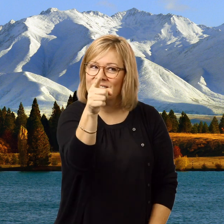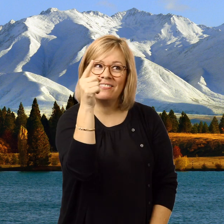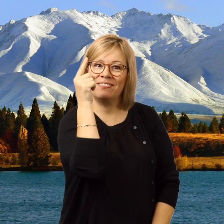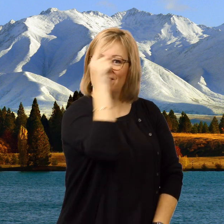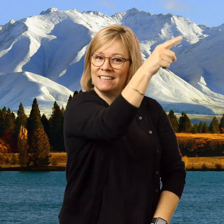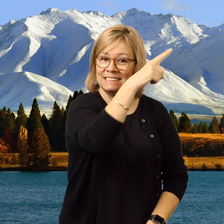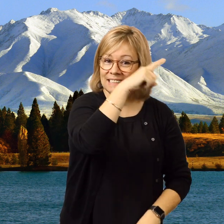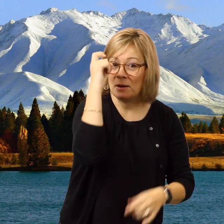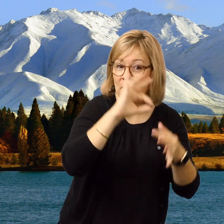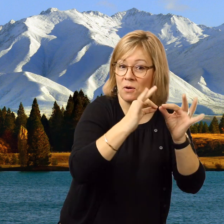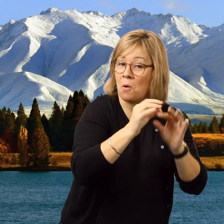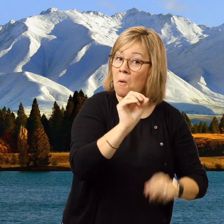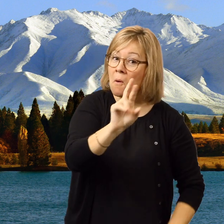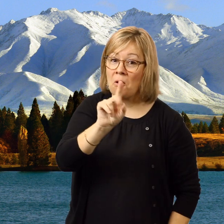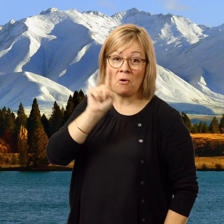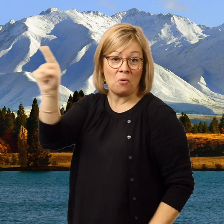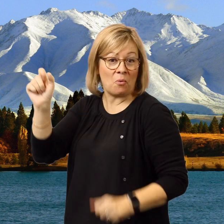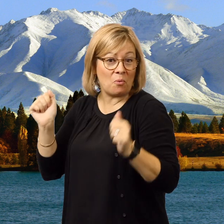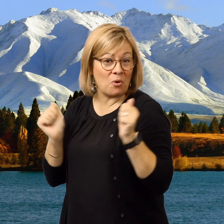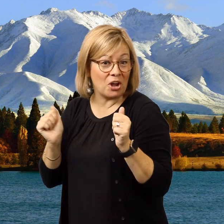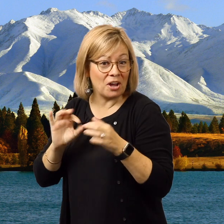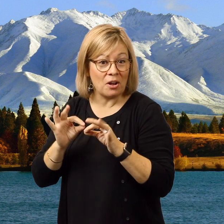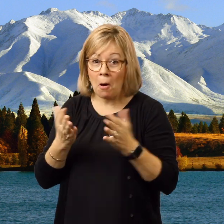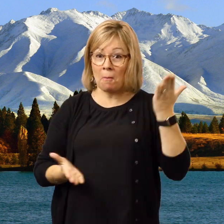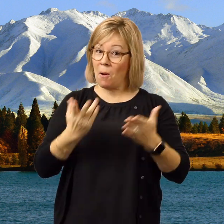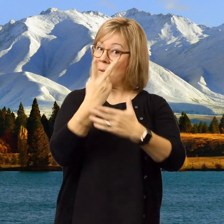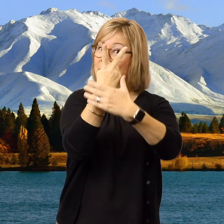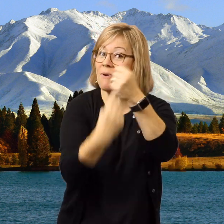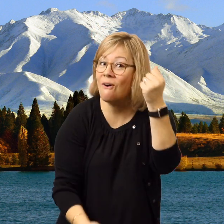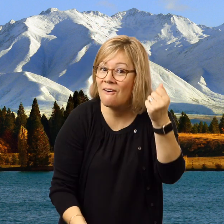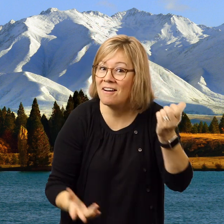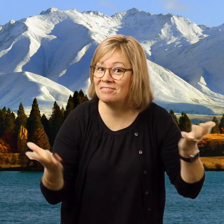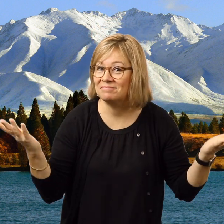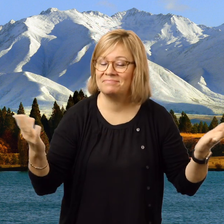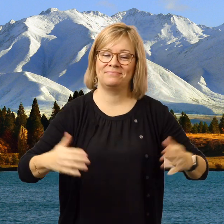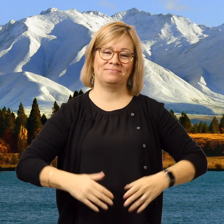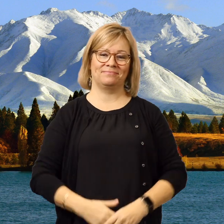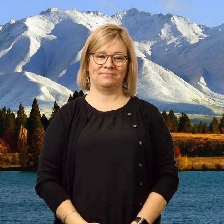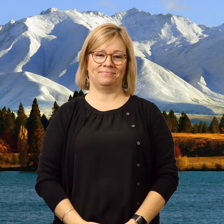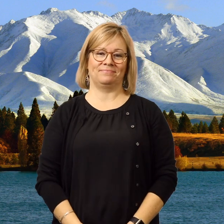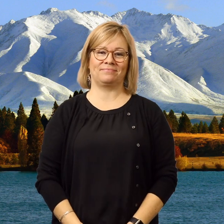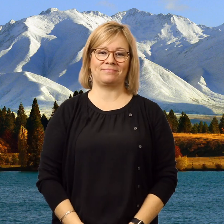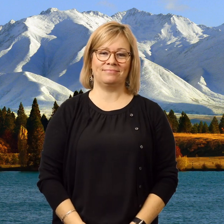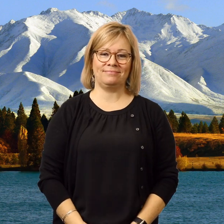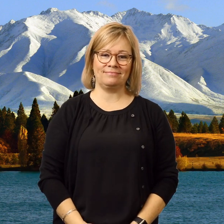see you there at the Summer Olympic,s Winter Olympics or maybe both!